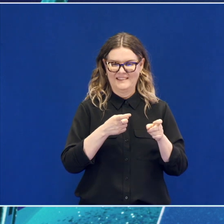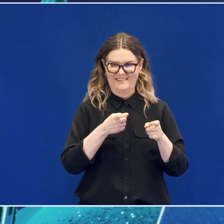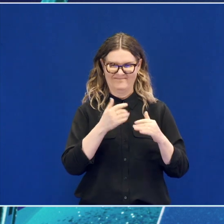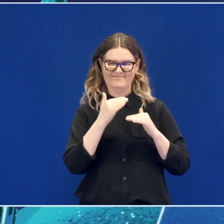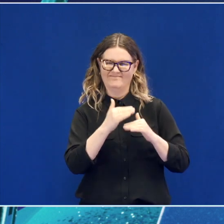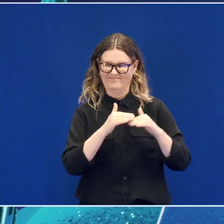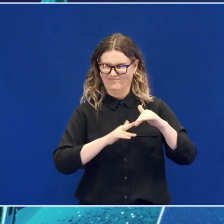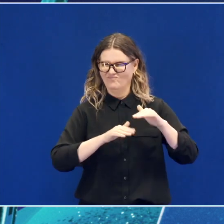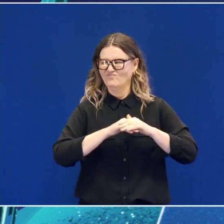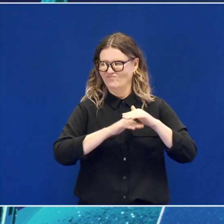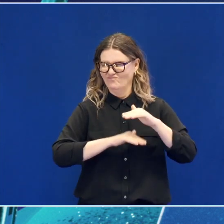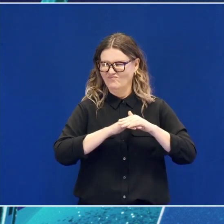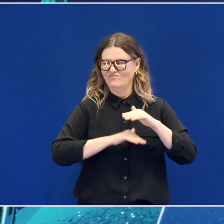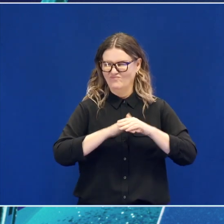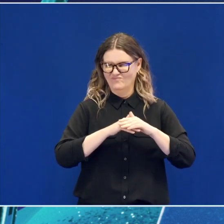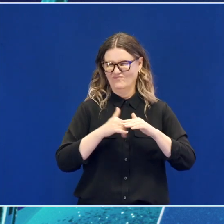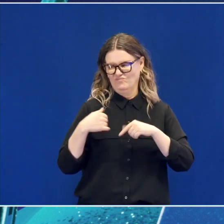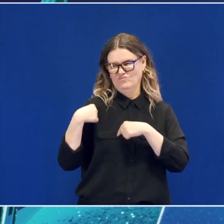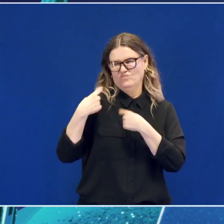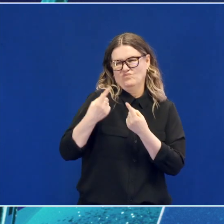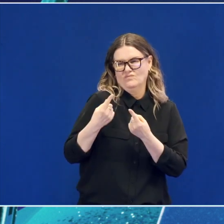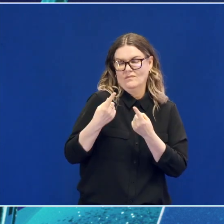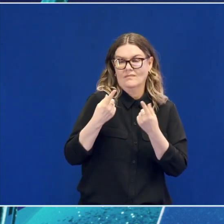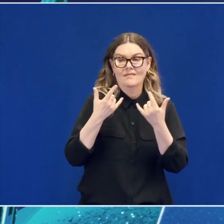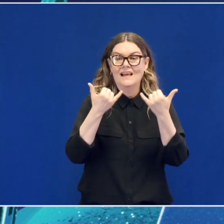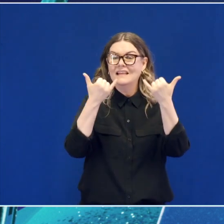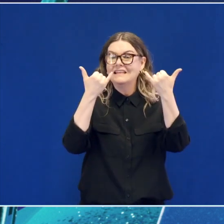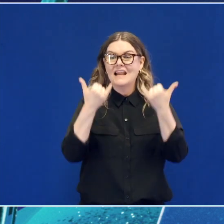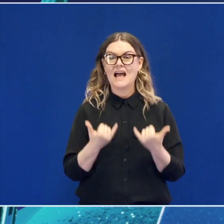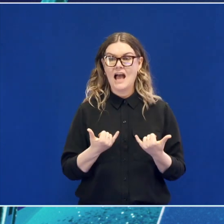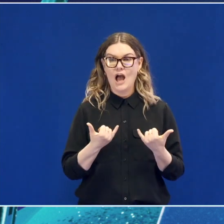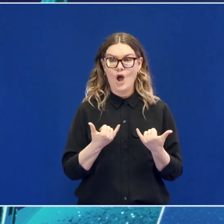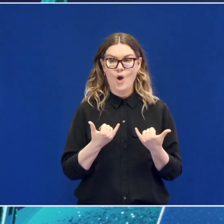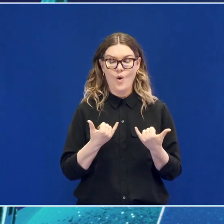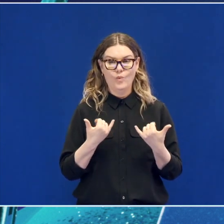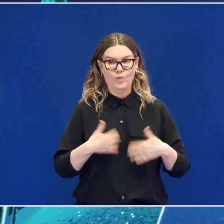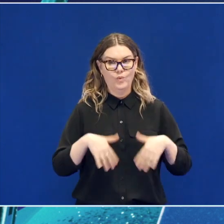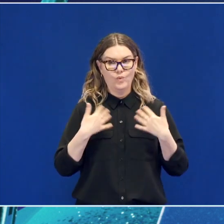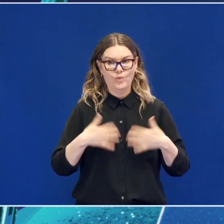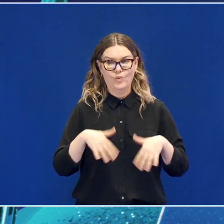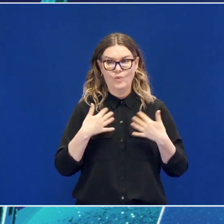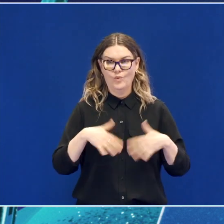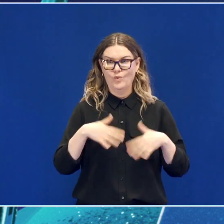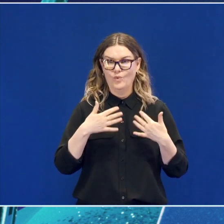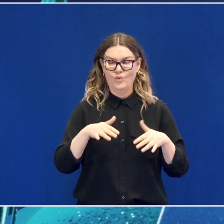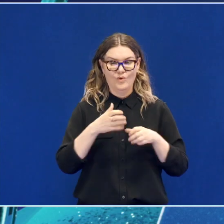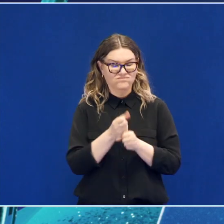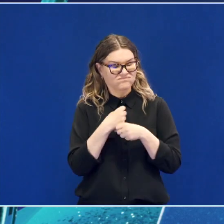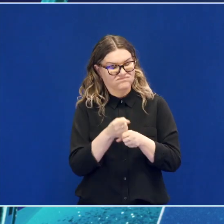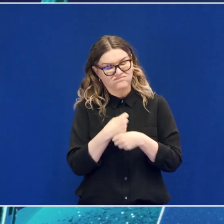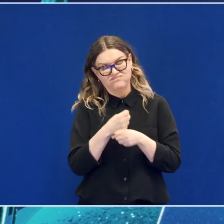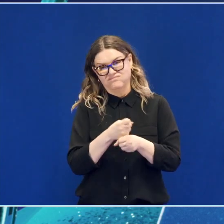to how quickly we can determine whether the code that we've created is the right quality in all the different ways in order to be able to ship it.